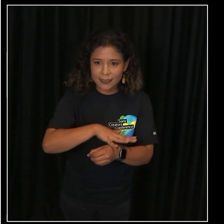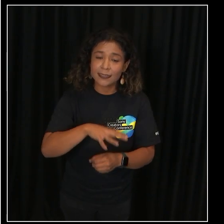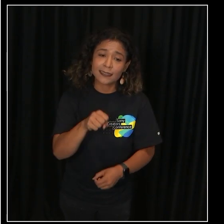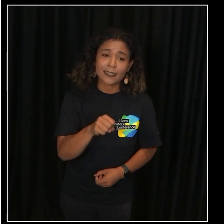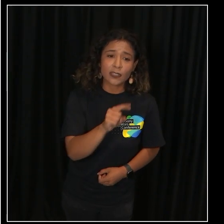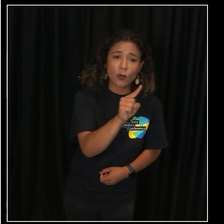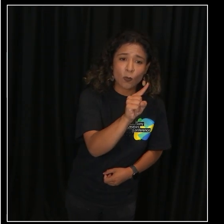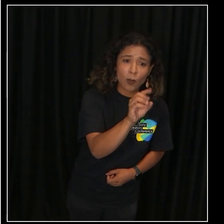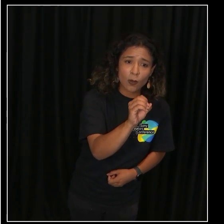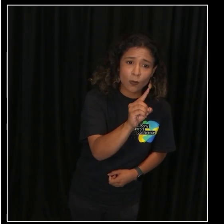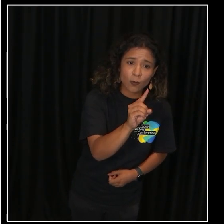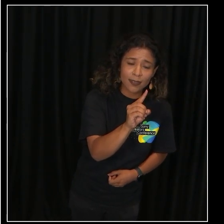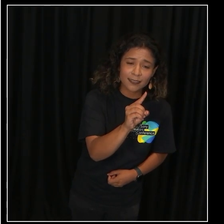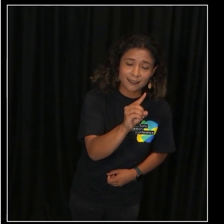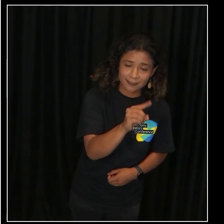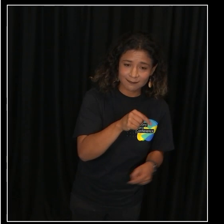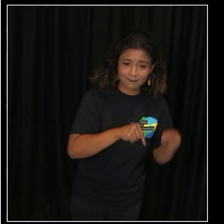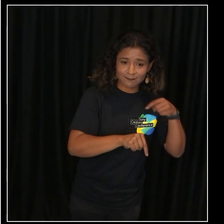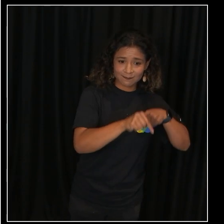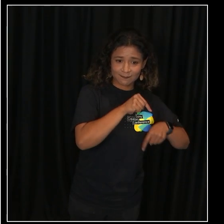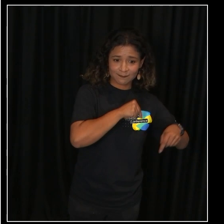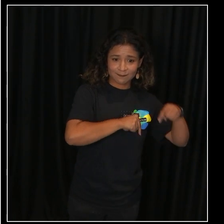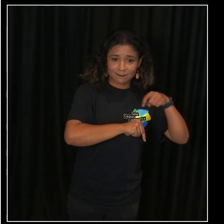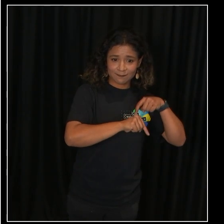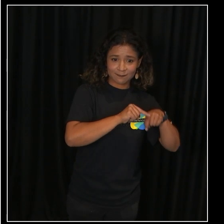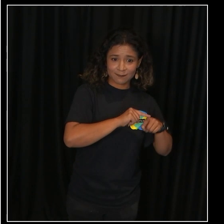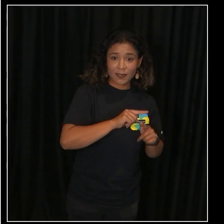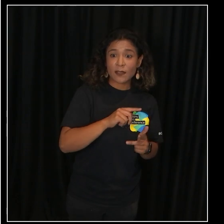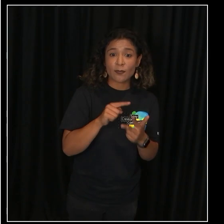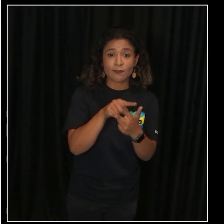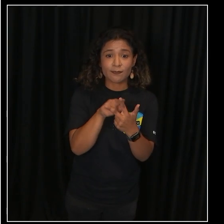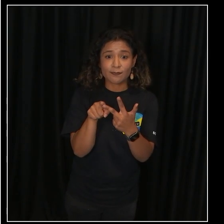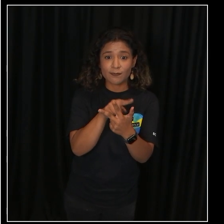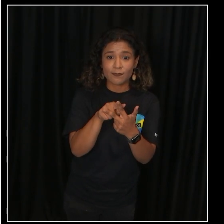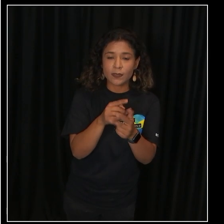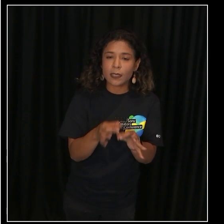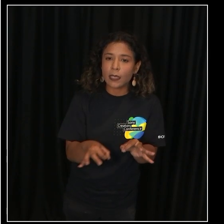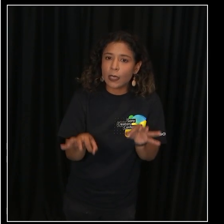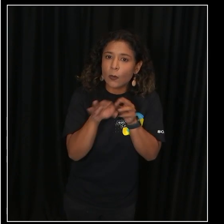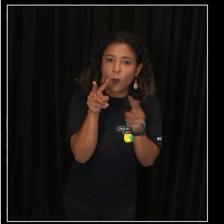But there are three key observations I need to make, which are going to make this much, much easier.